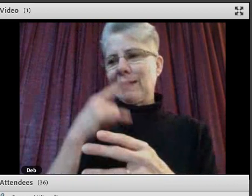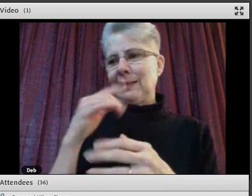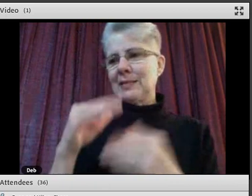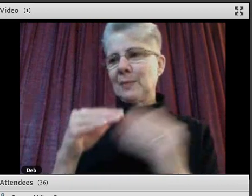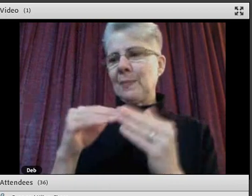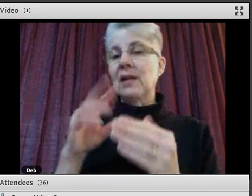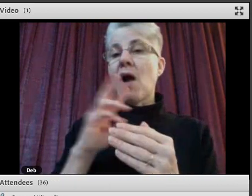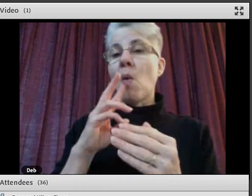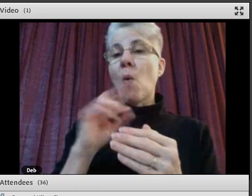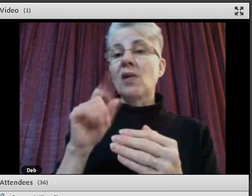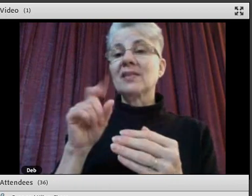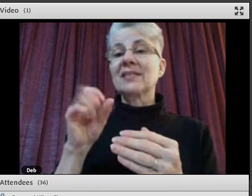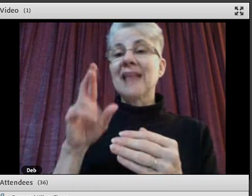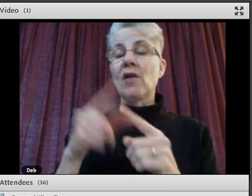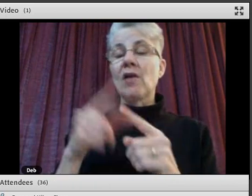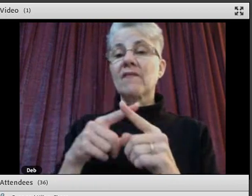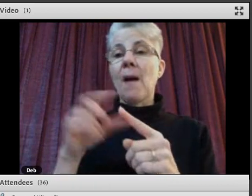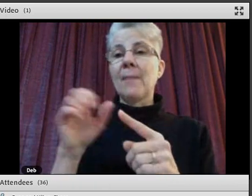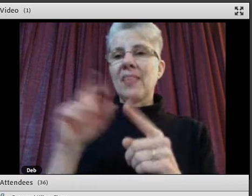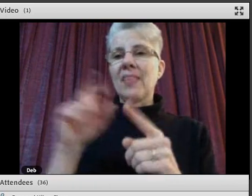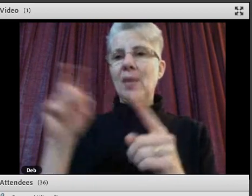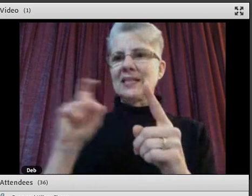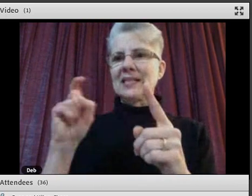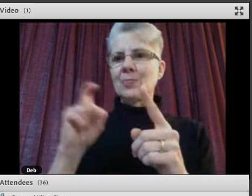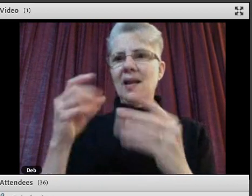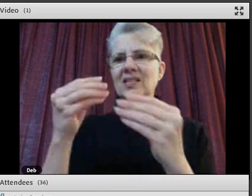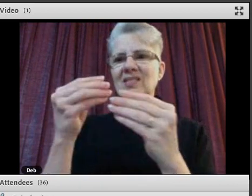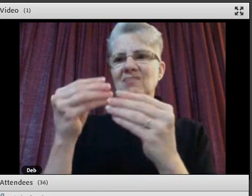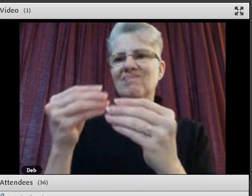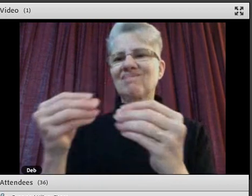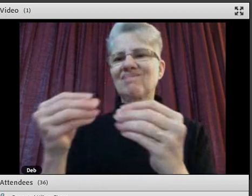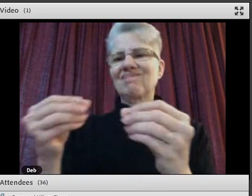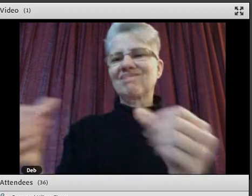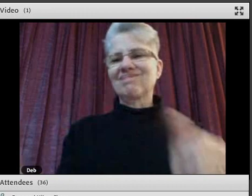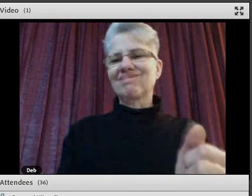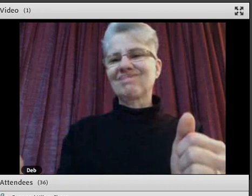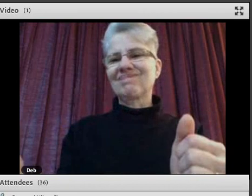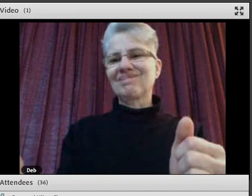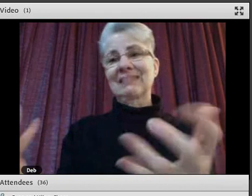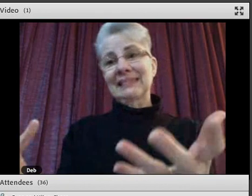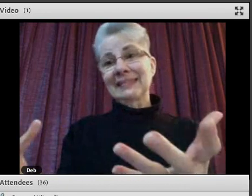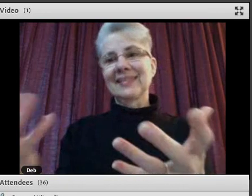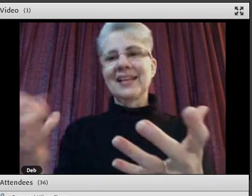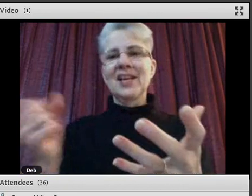We had some kids build a water tower out of Styrofoam, then went to spray-paint it and it just kind of melted on them.